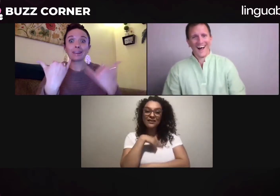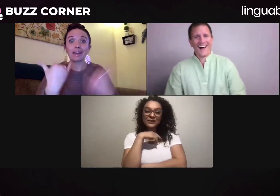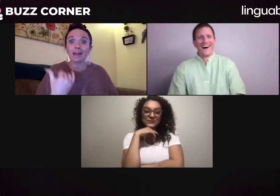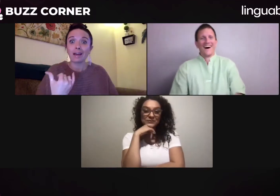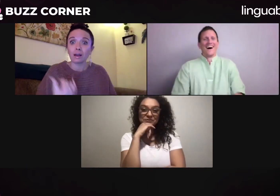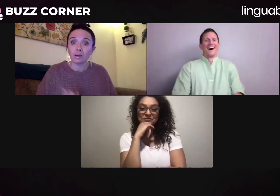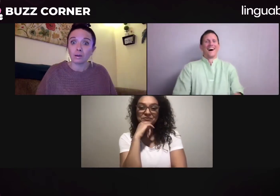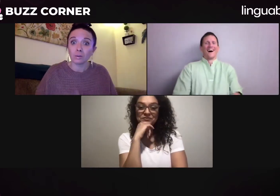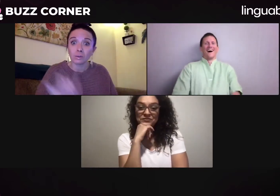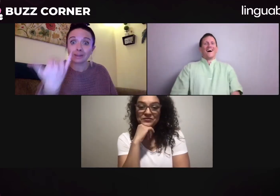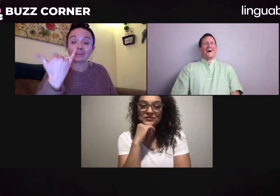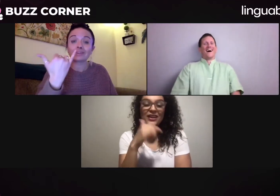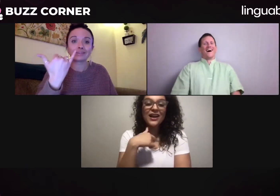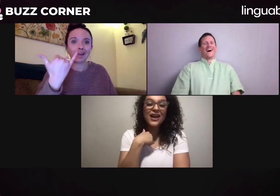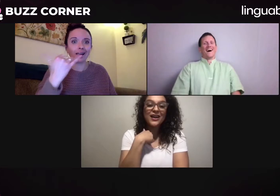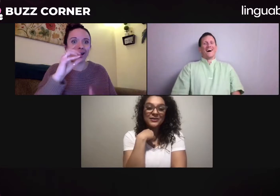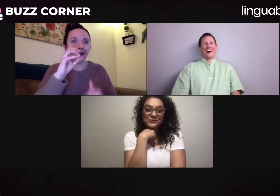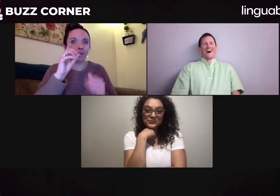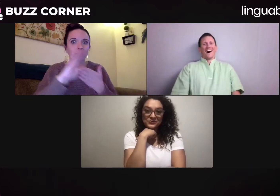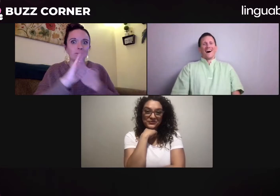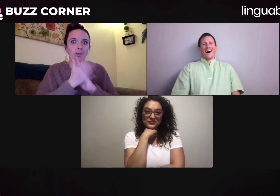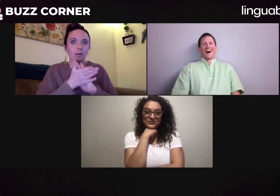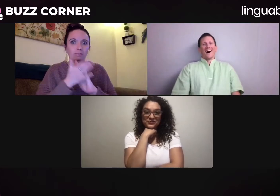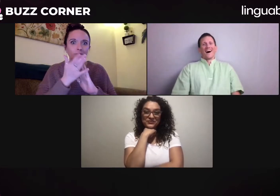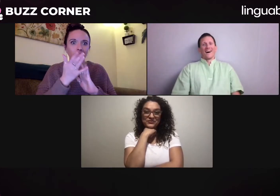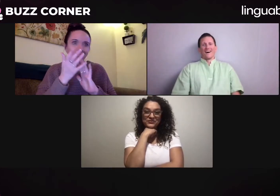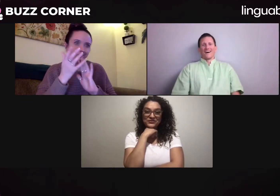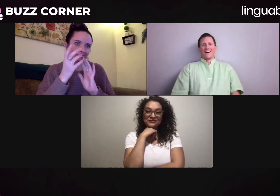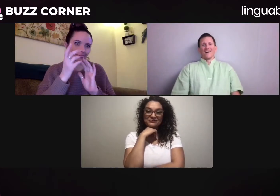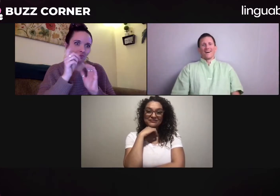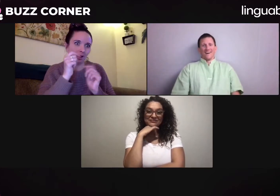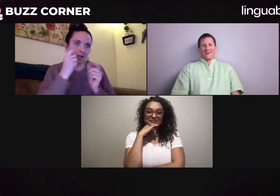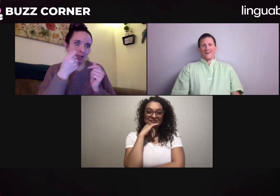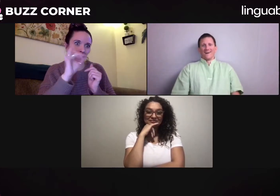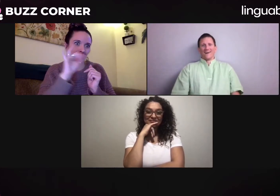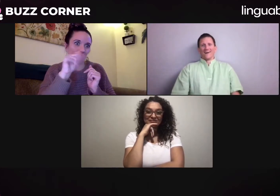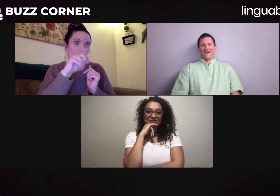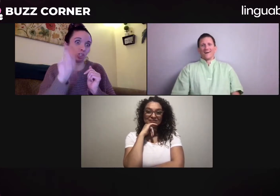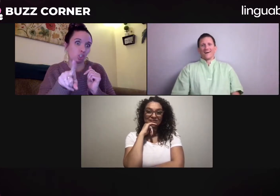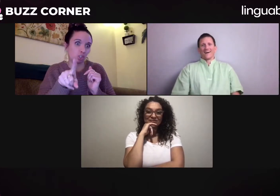And I feel that, I definitely feel that. Yeah.